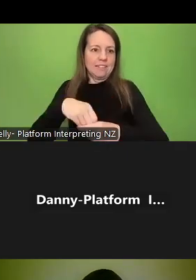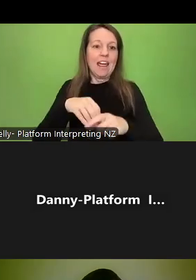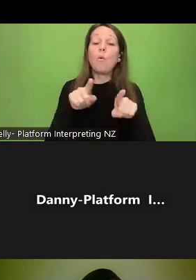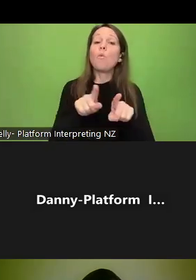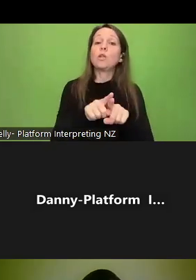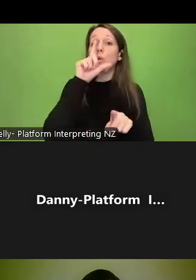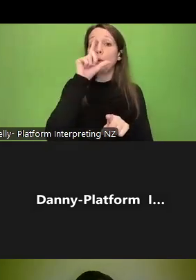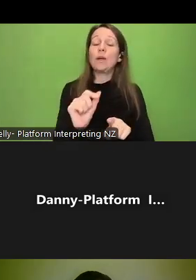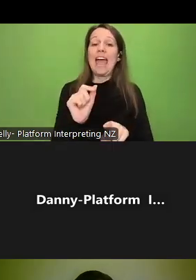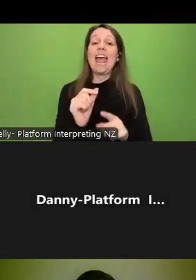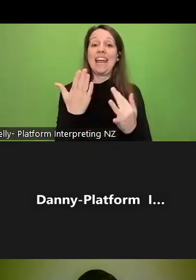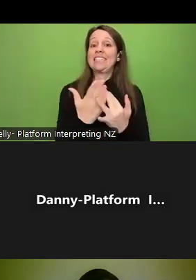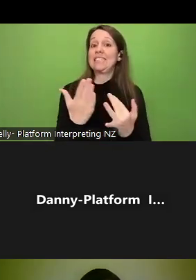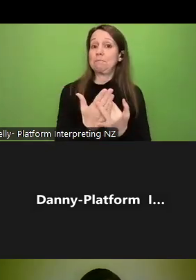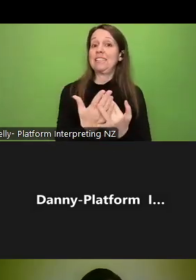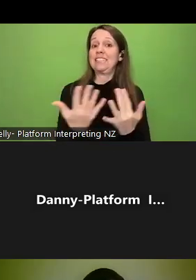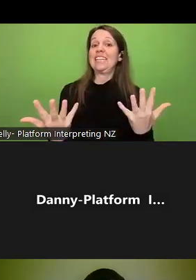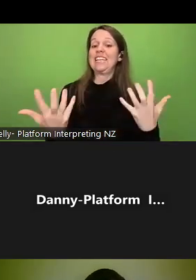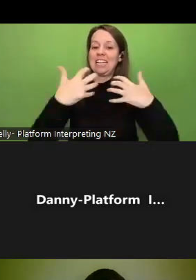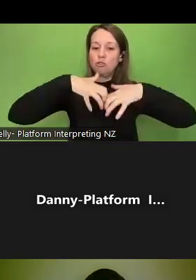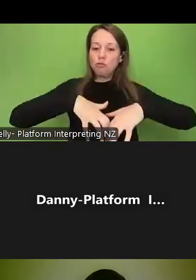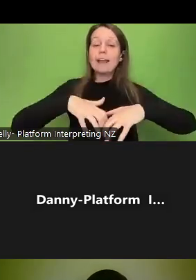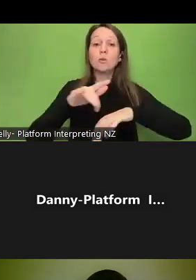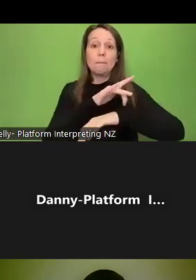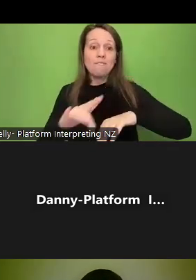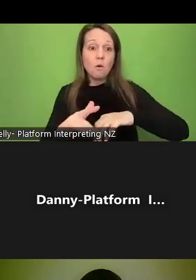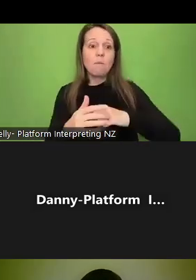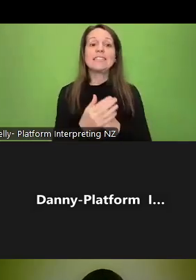Some accessible programs can be provided externally,